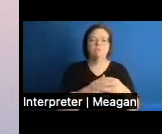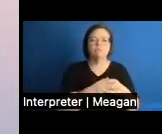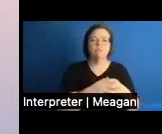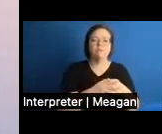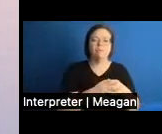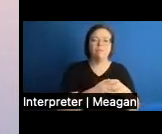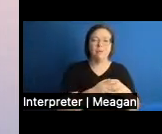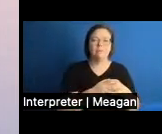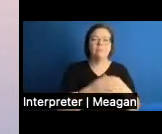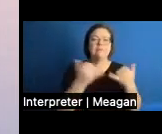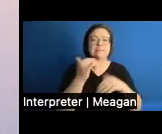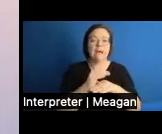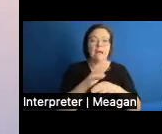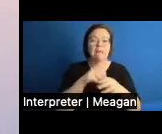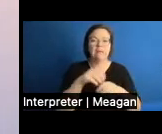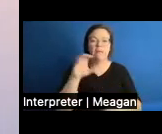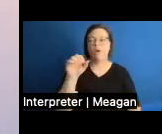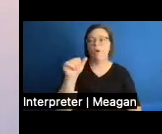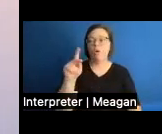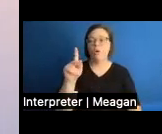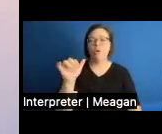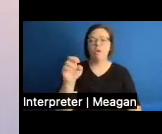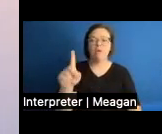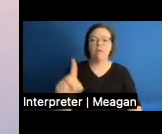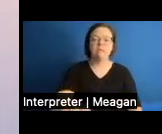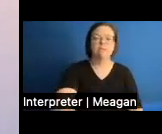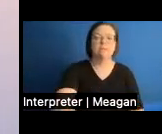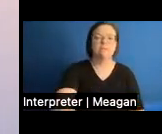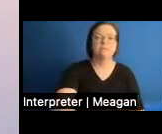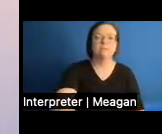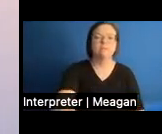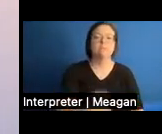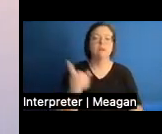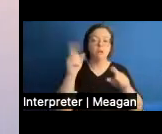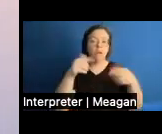“Tonight, In Oakland.” “I did not come here to sing a blues.